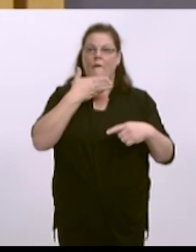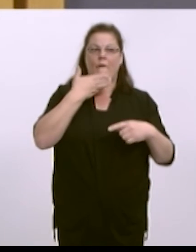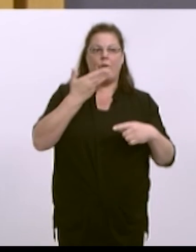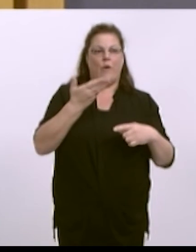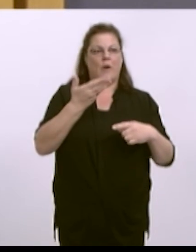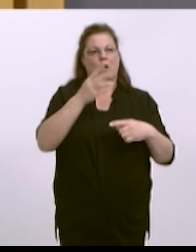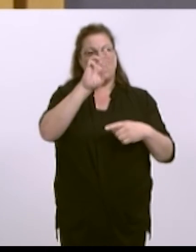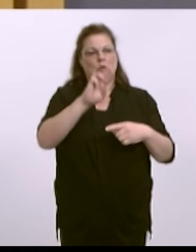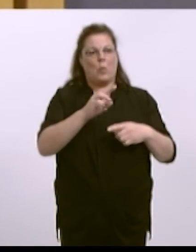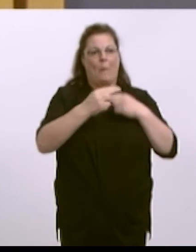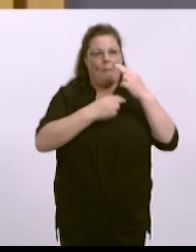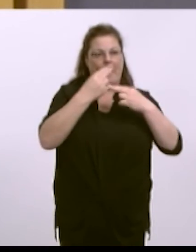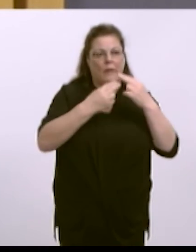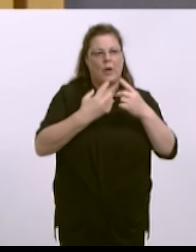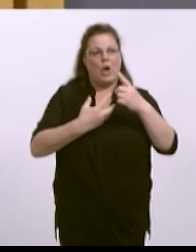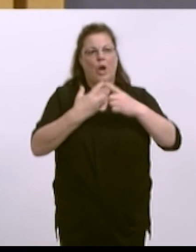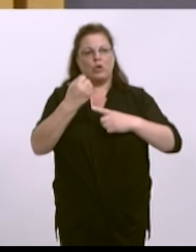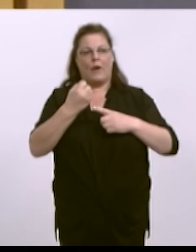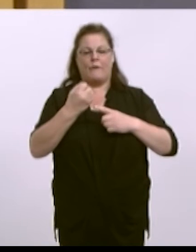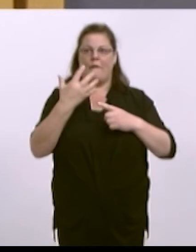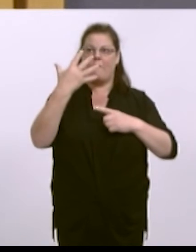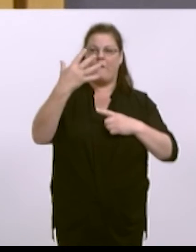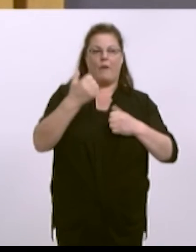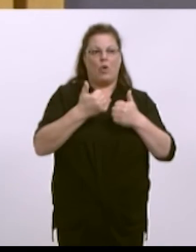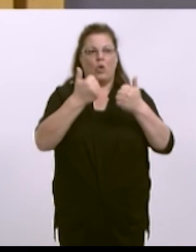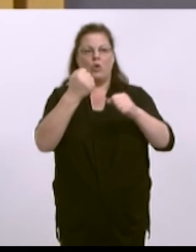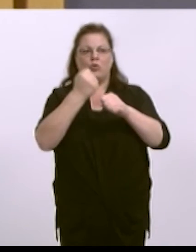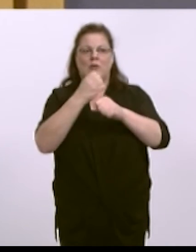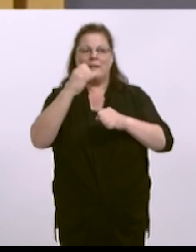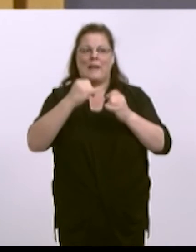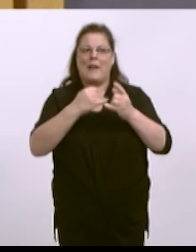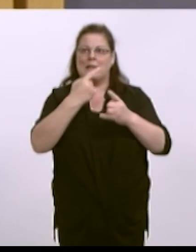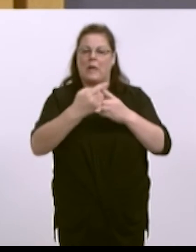GCSEs, including mathematics and English or Welsh first language. This represents the